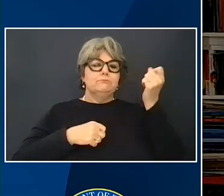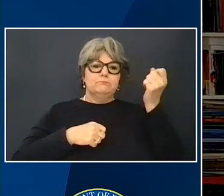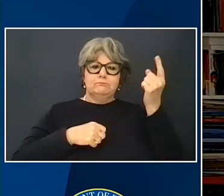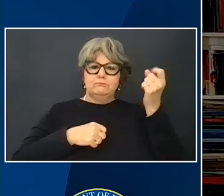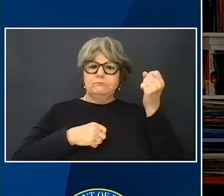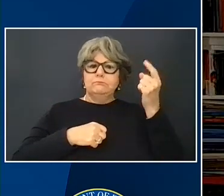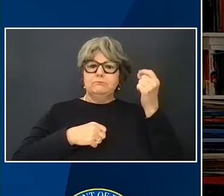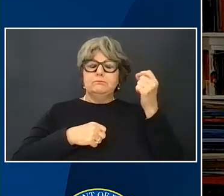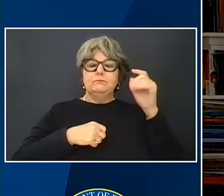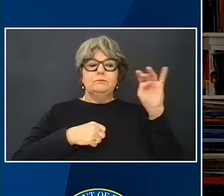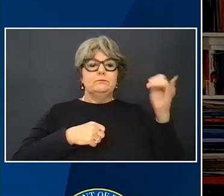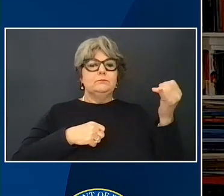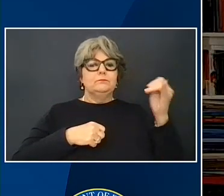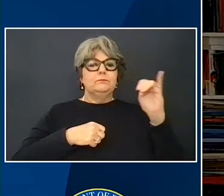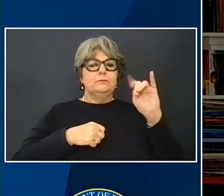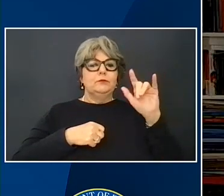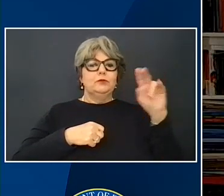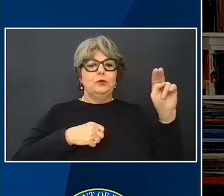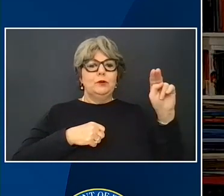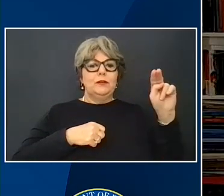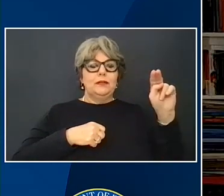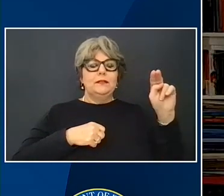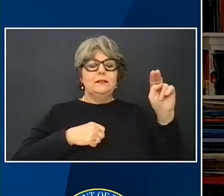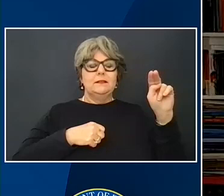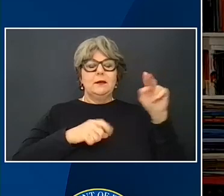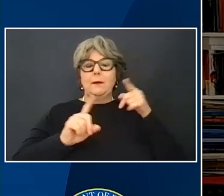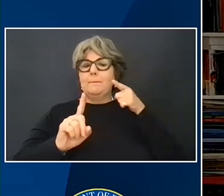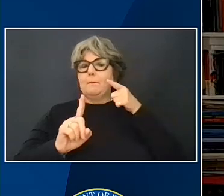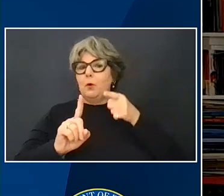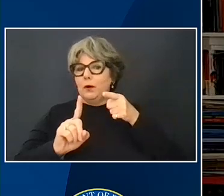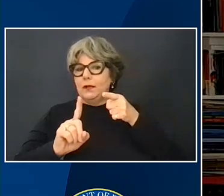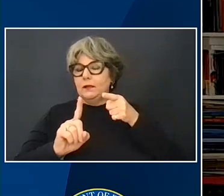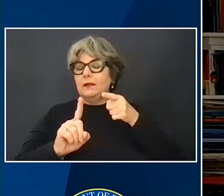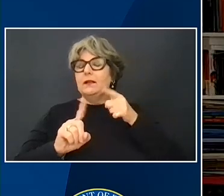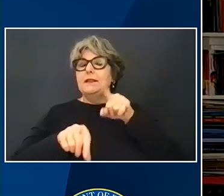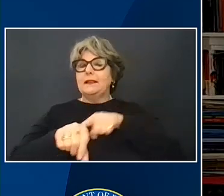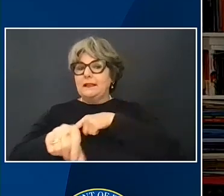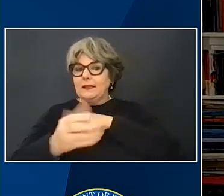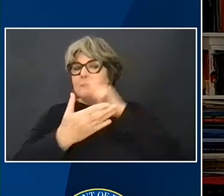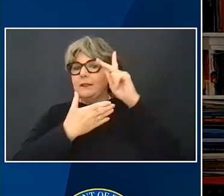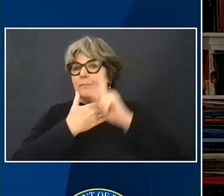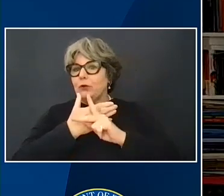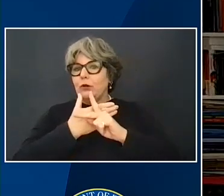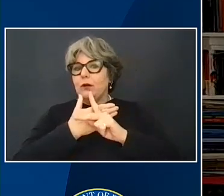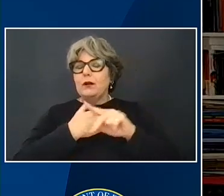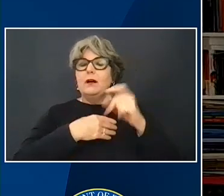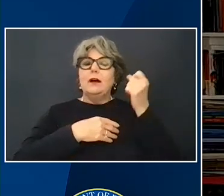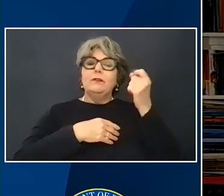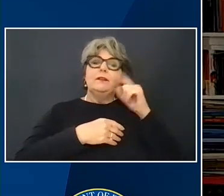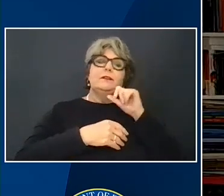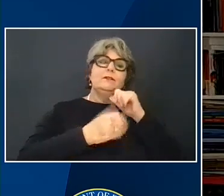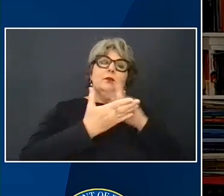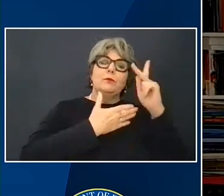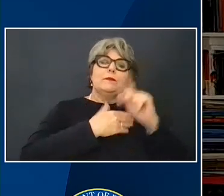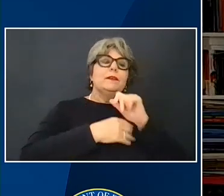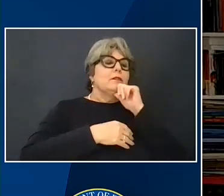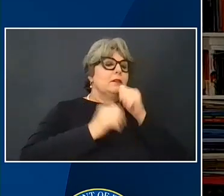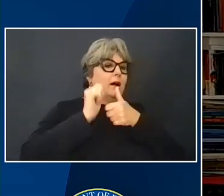point about lengths of programs, but I want to make sure people understand these are non-compliant programs. So it's not- the Department isn't